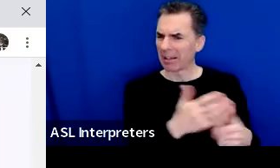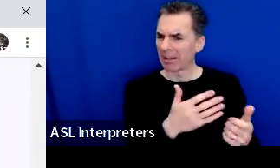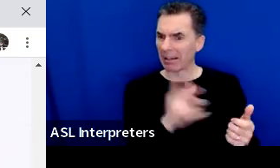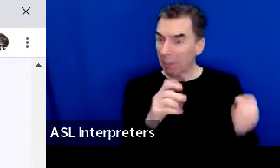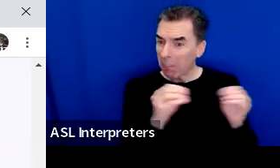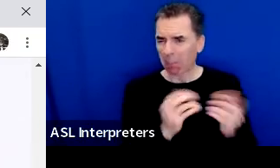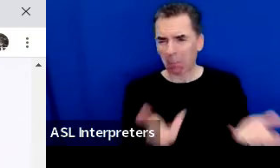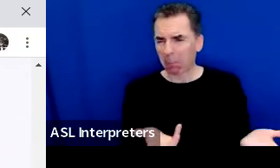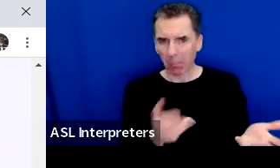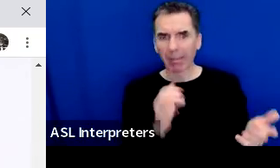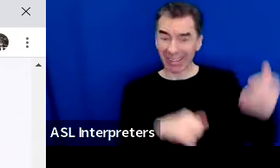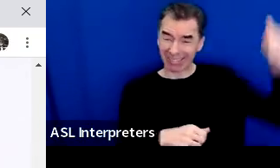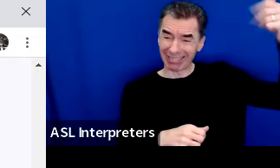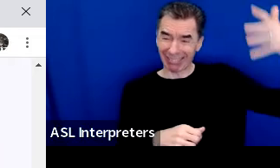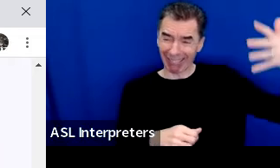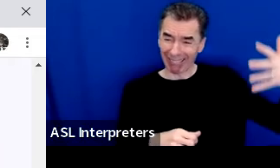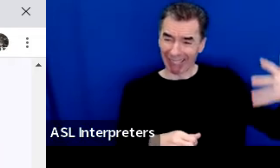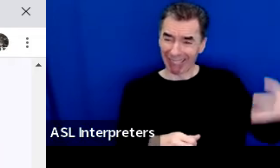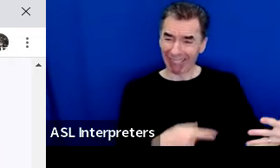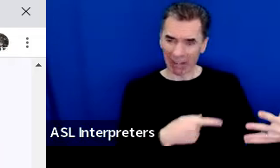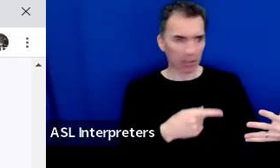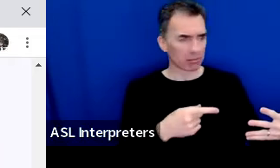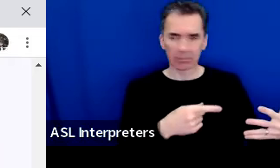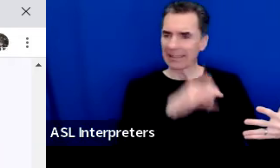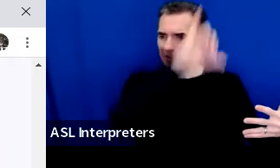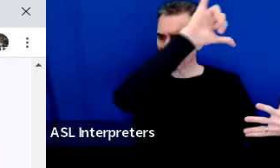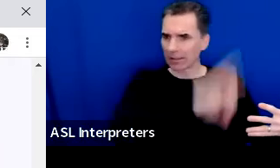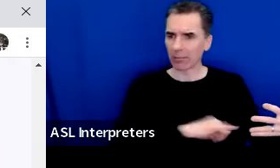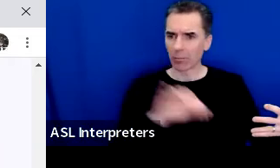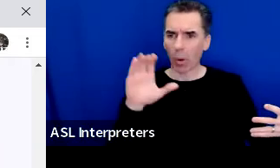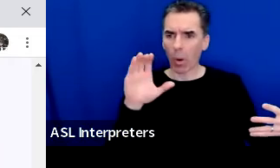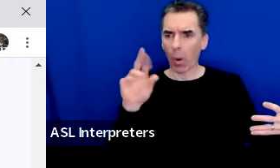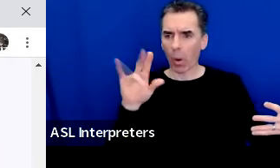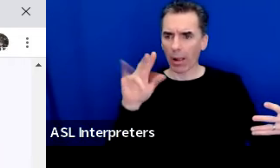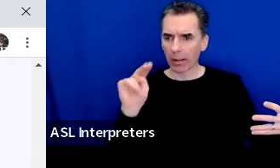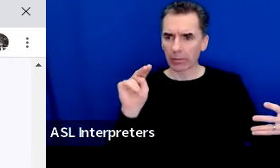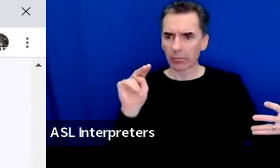it goes on and on the ones that are blanked out. Those are the ones I already have in my class.